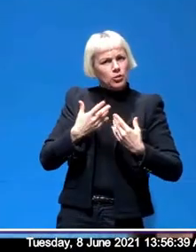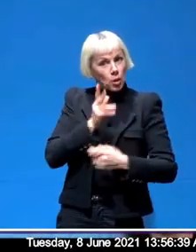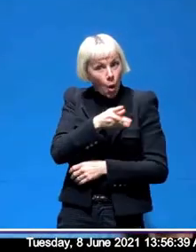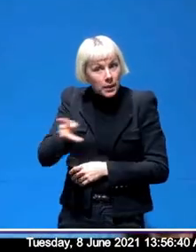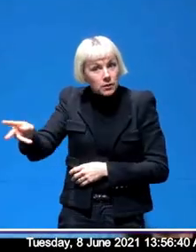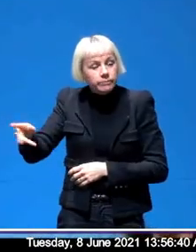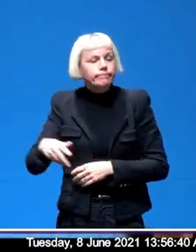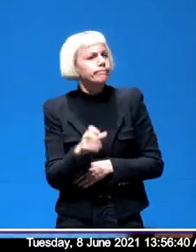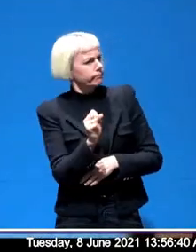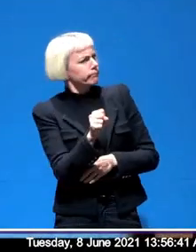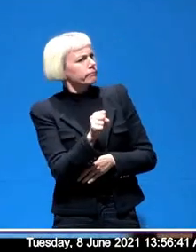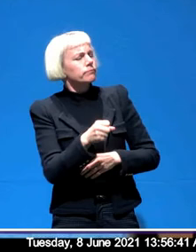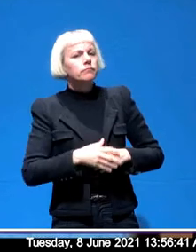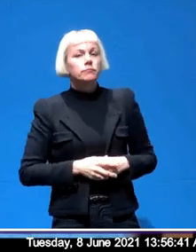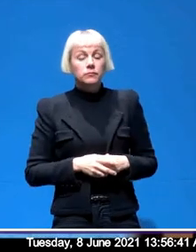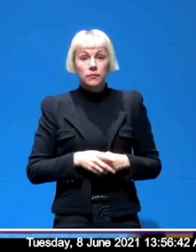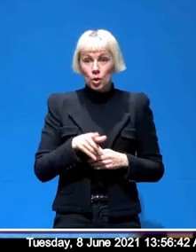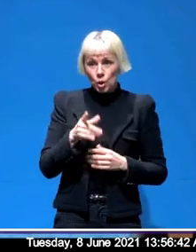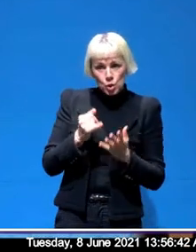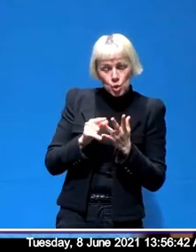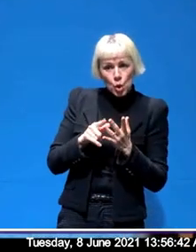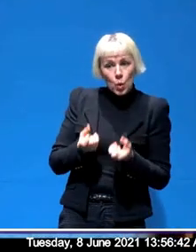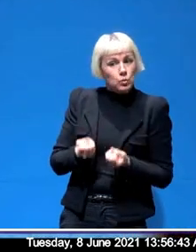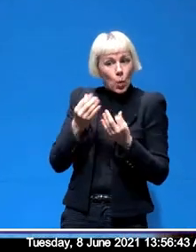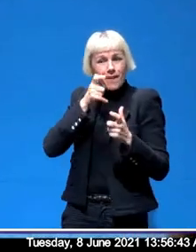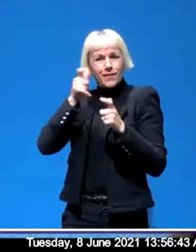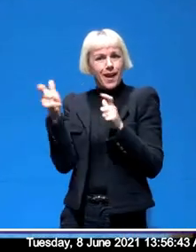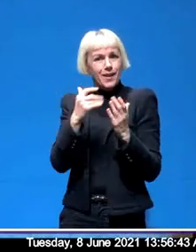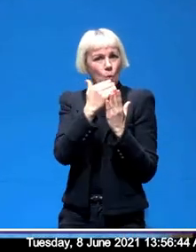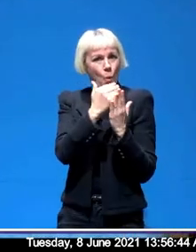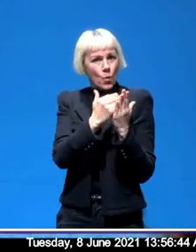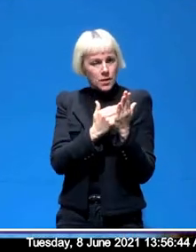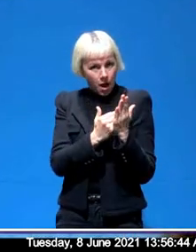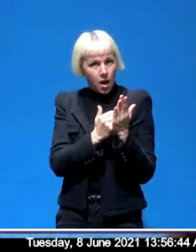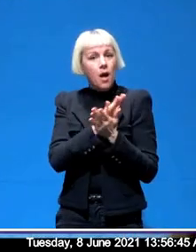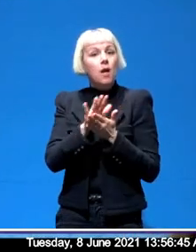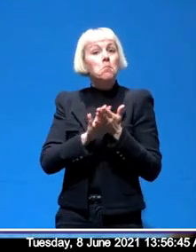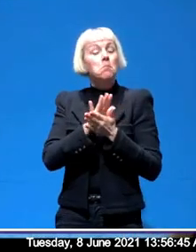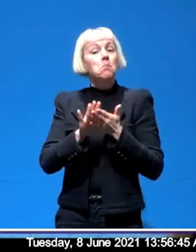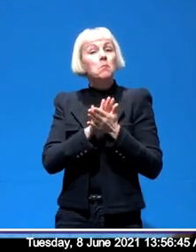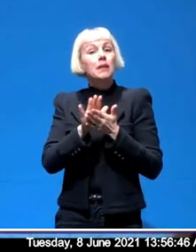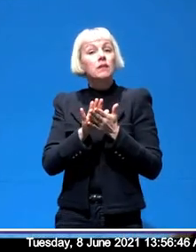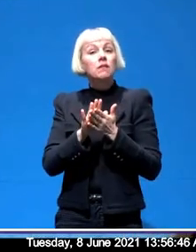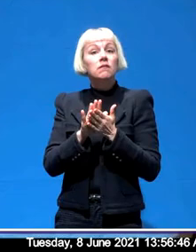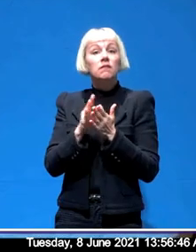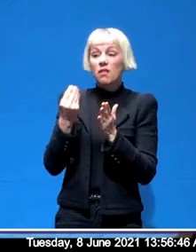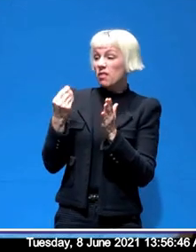You understand it's reasonably common that where there are no guardianship orders in place, the funds are managed by DHS?